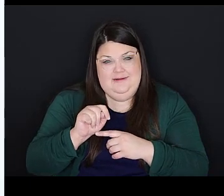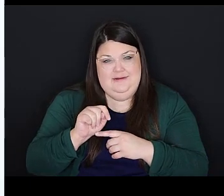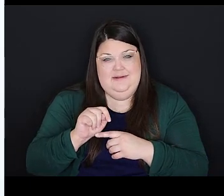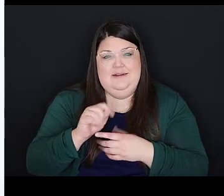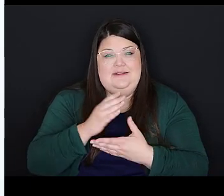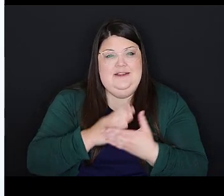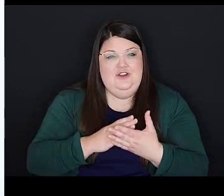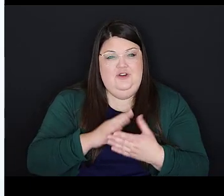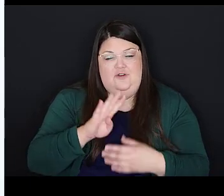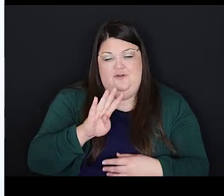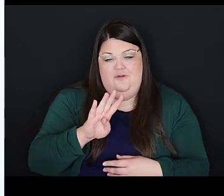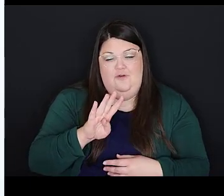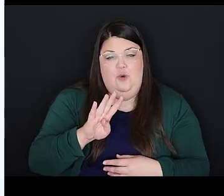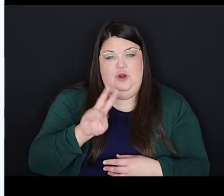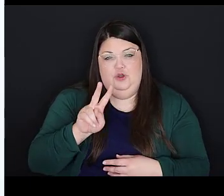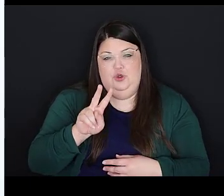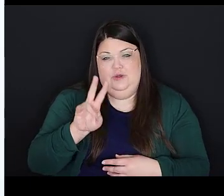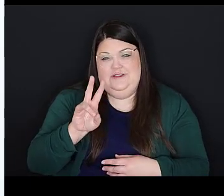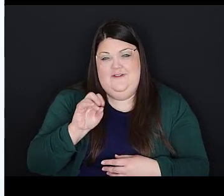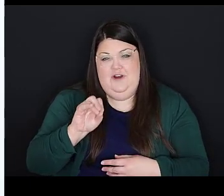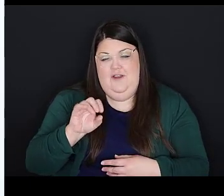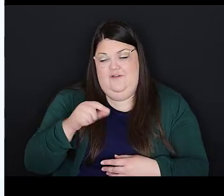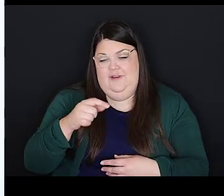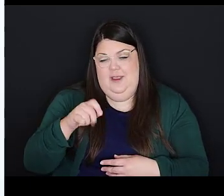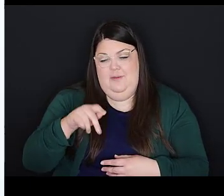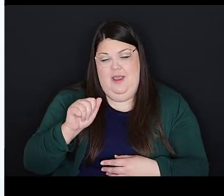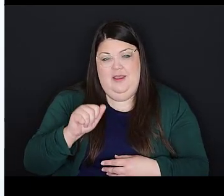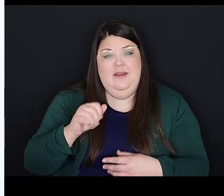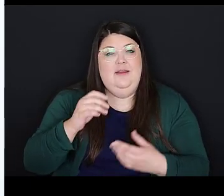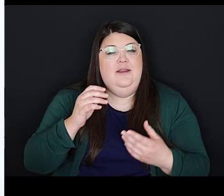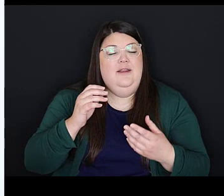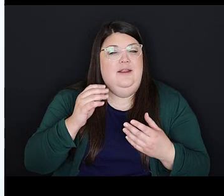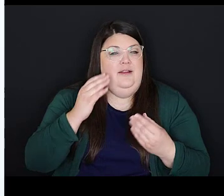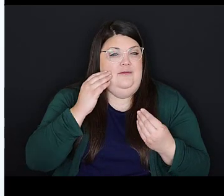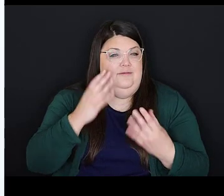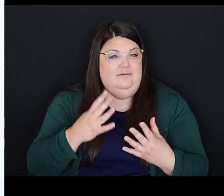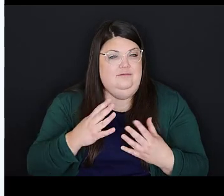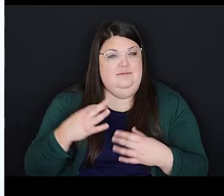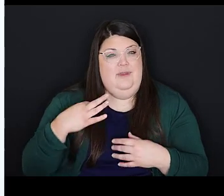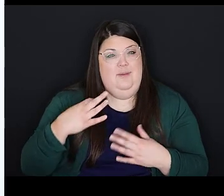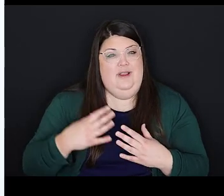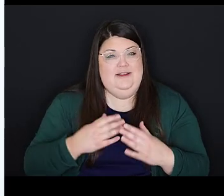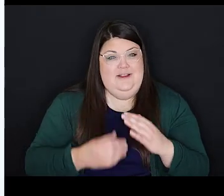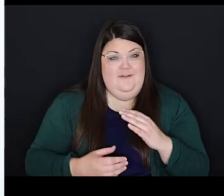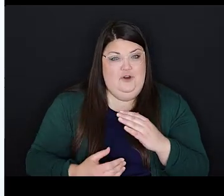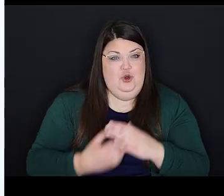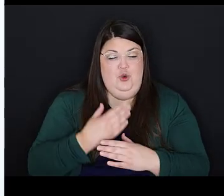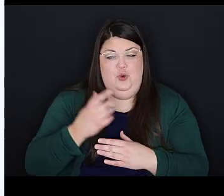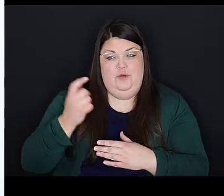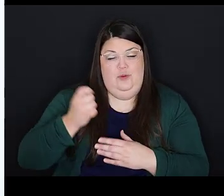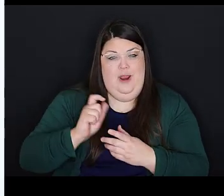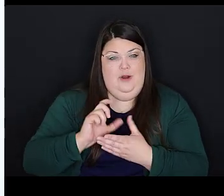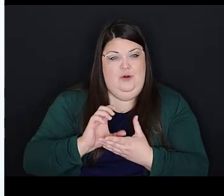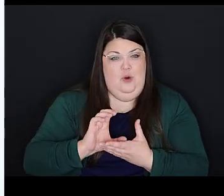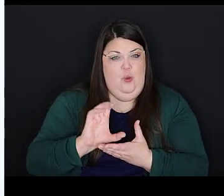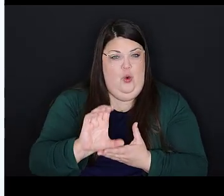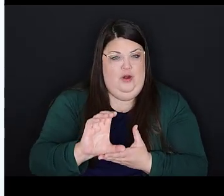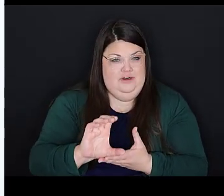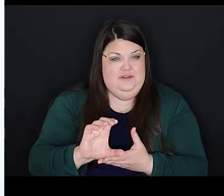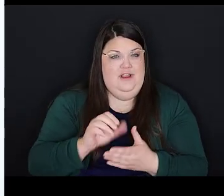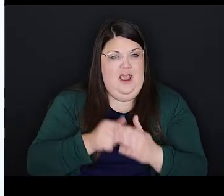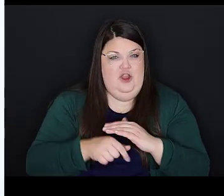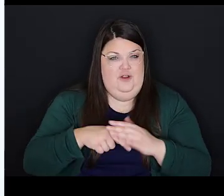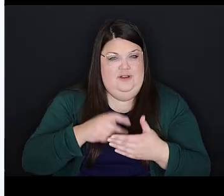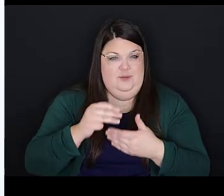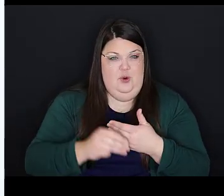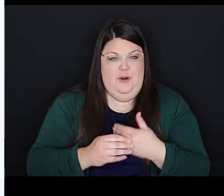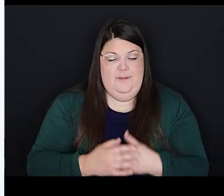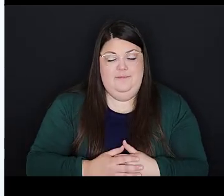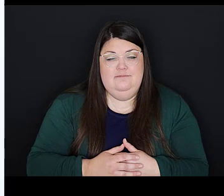427 of GEPA affects applicants of new grant awards under this program. This section also includes the